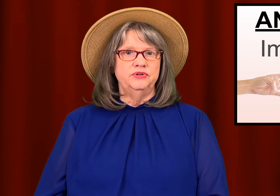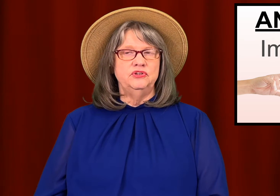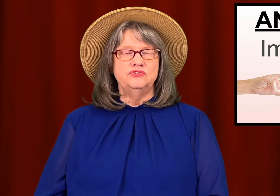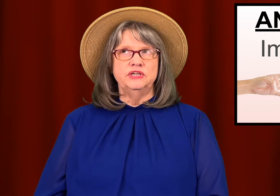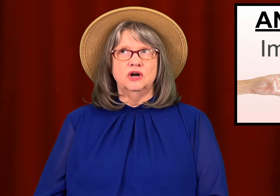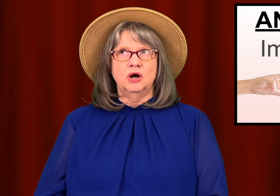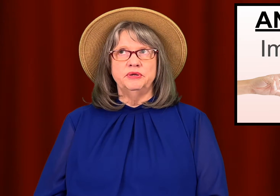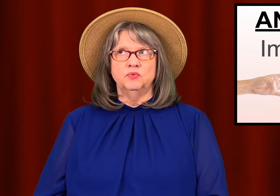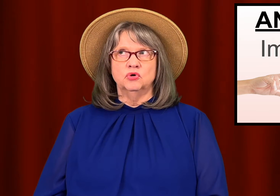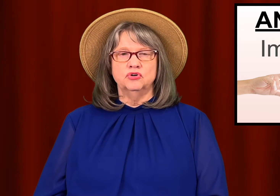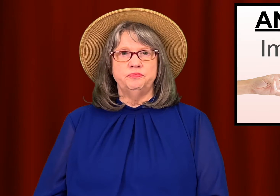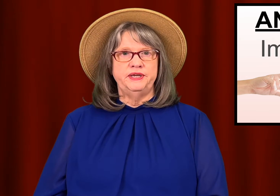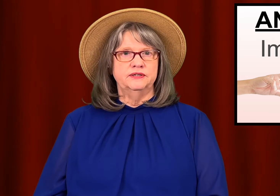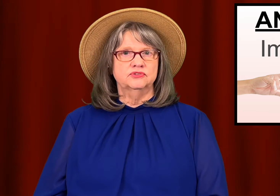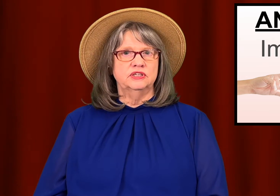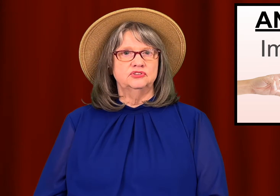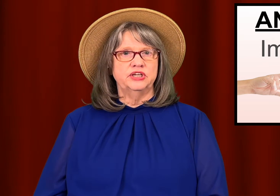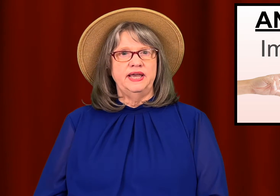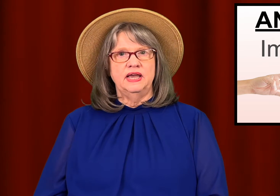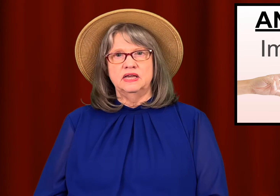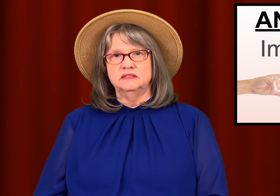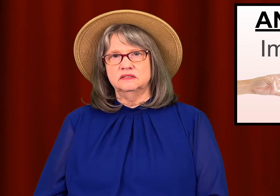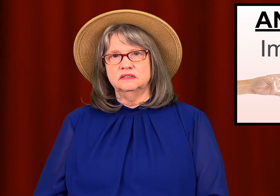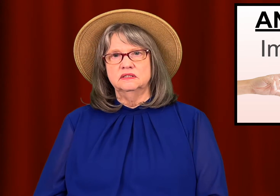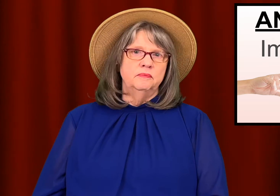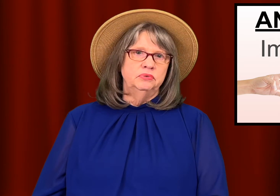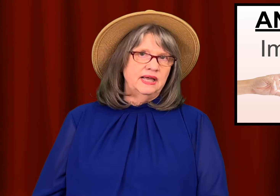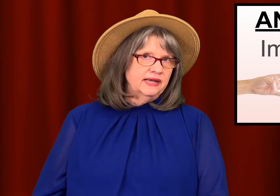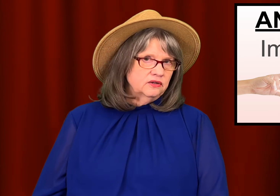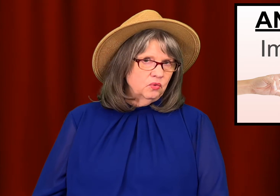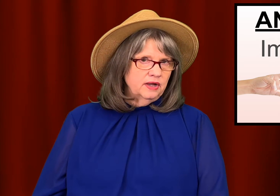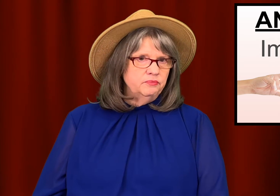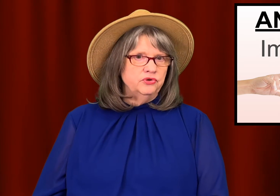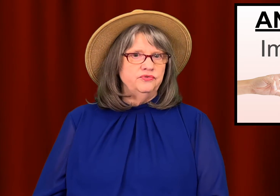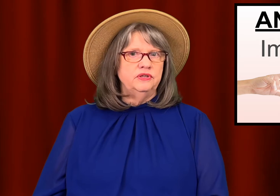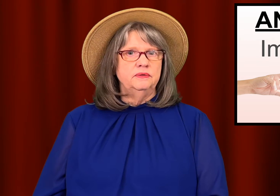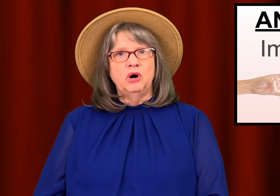when using common word pairs, such as: black and white movie;